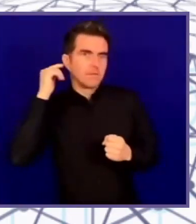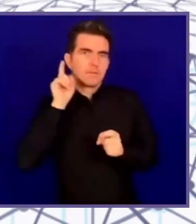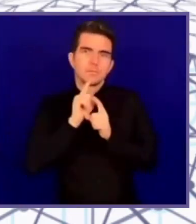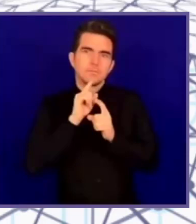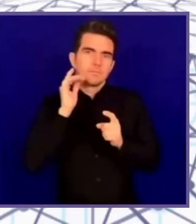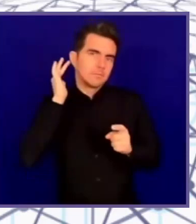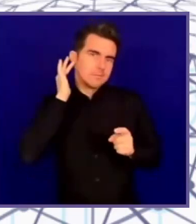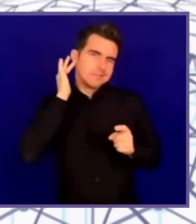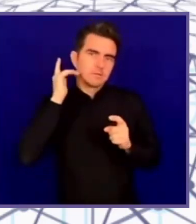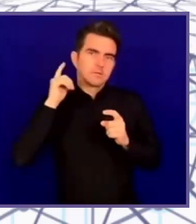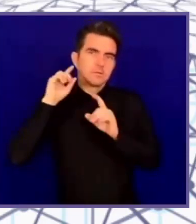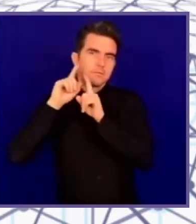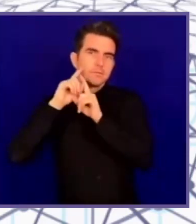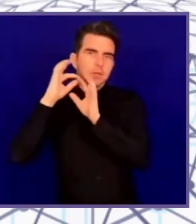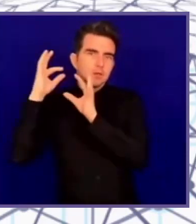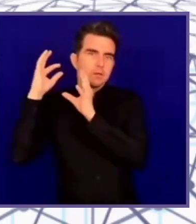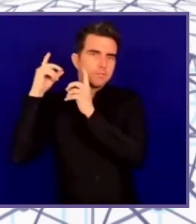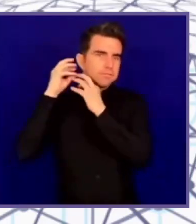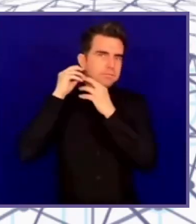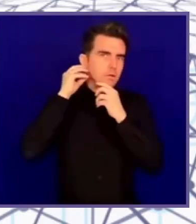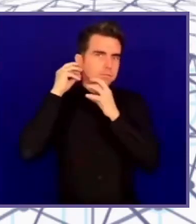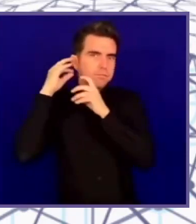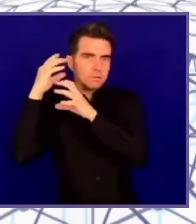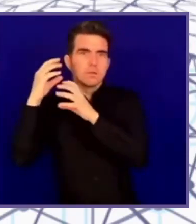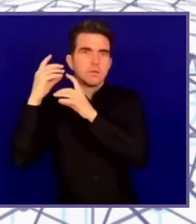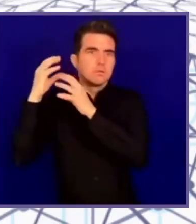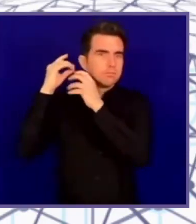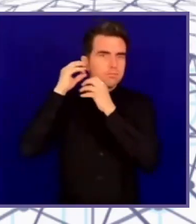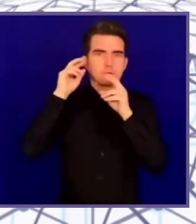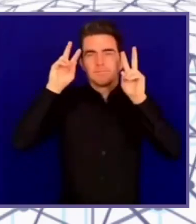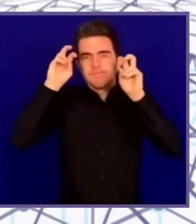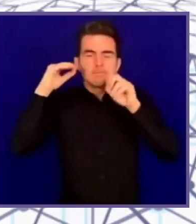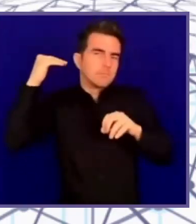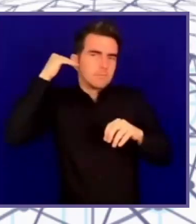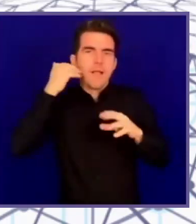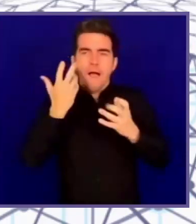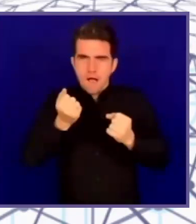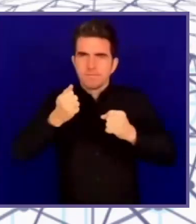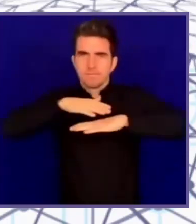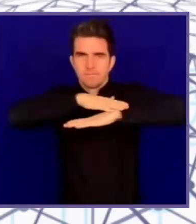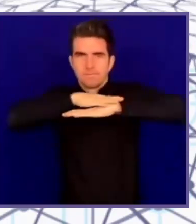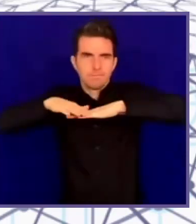in. Now once you know it Is there we know that people can be trained to use it, and to train to